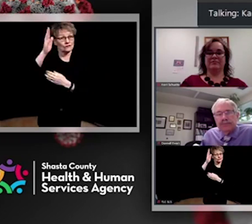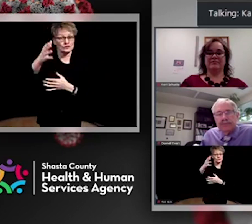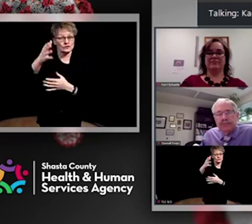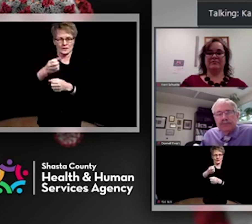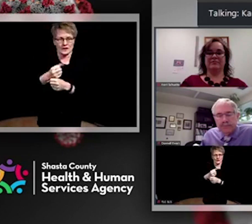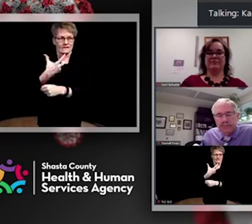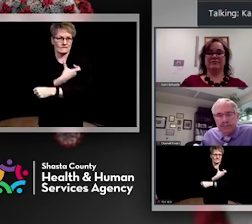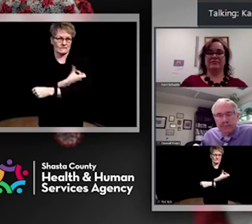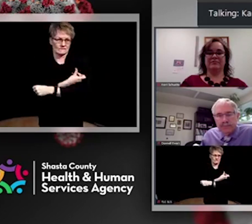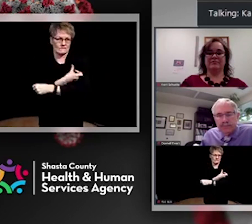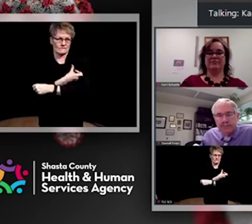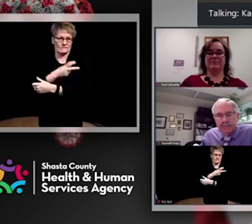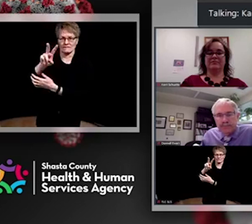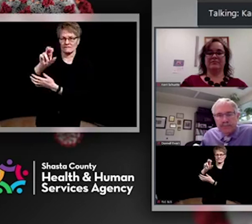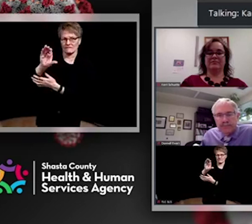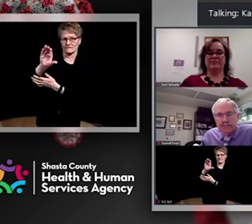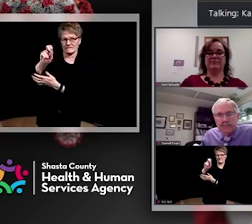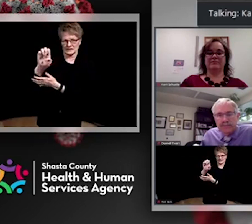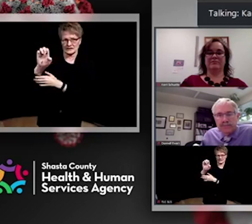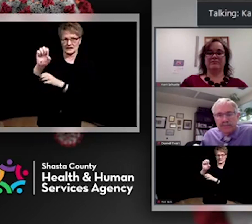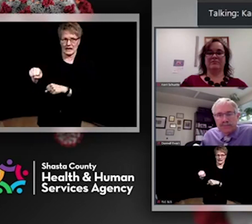COVID parties are not recommended. Just